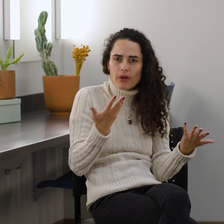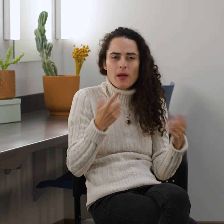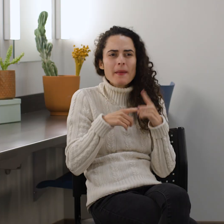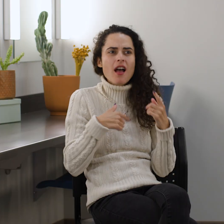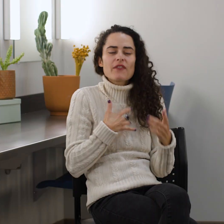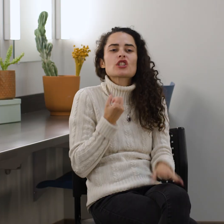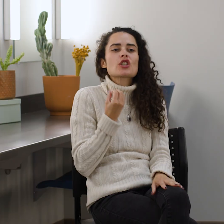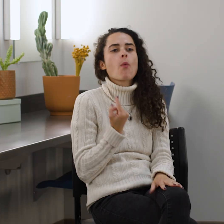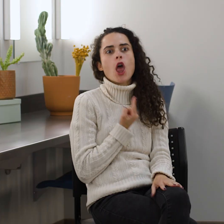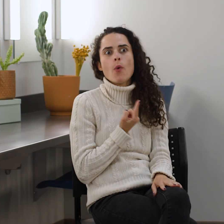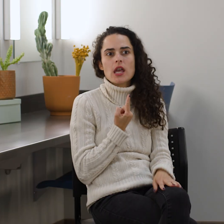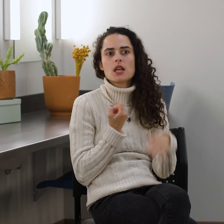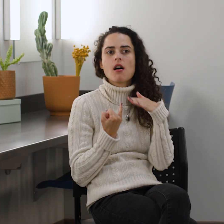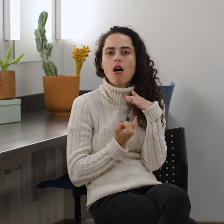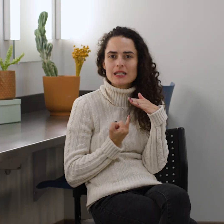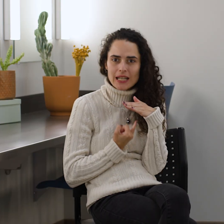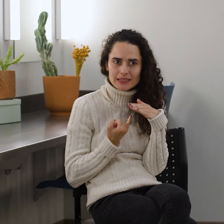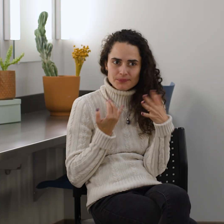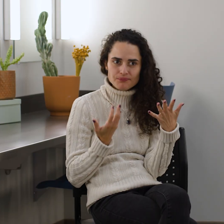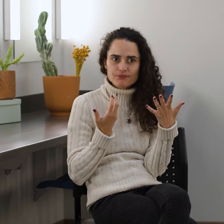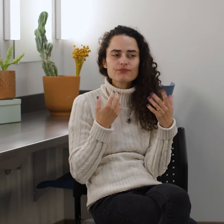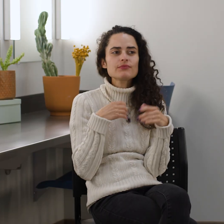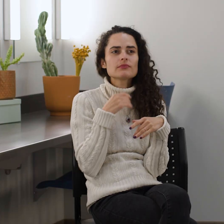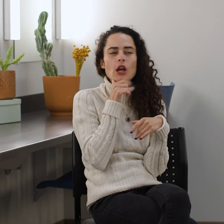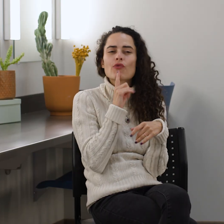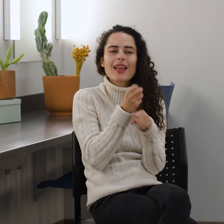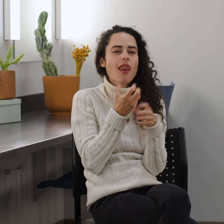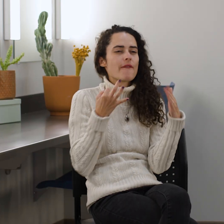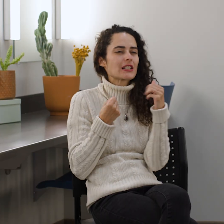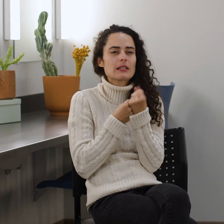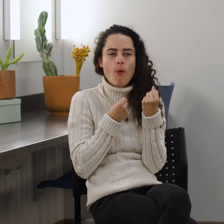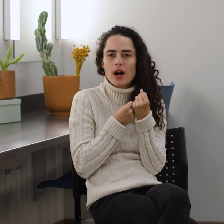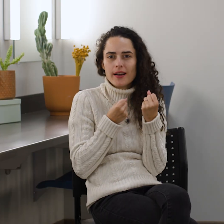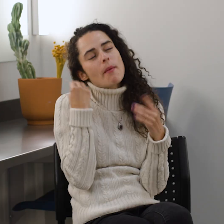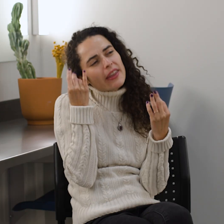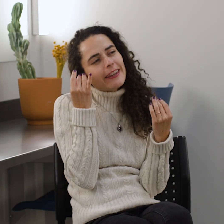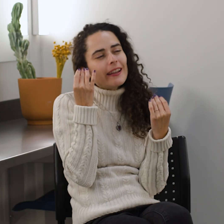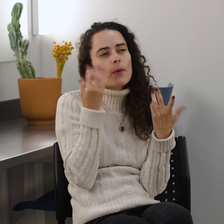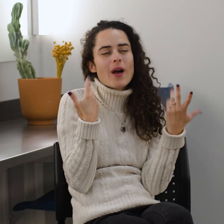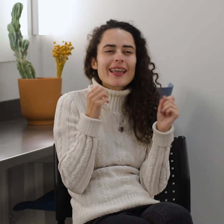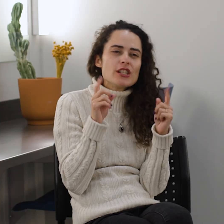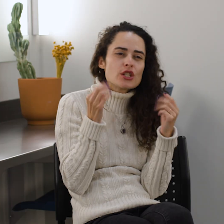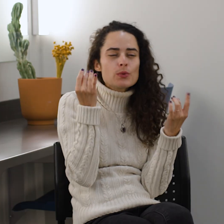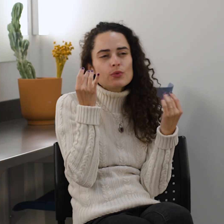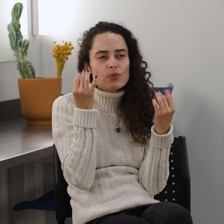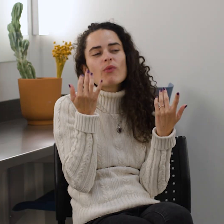but still so lonely. Isolated. And so I don’t really get a lot of support. I found myself thinking, “What can I do?”